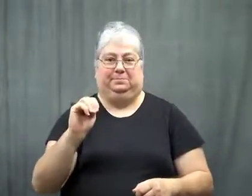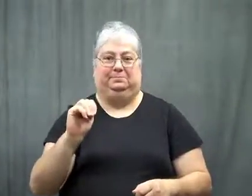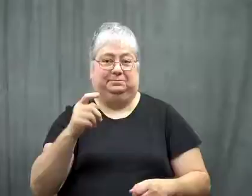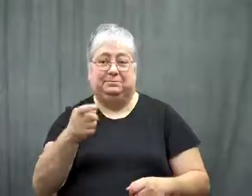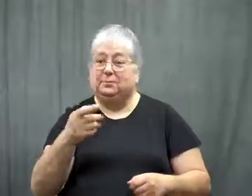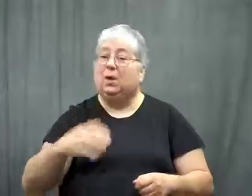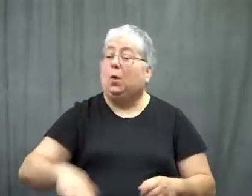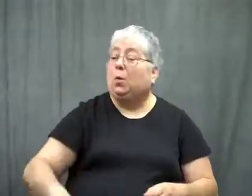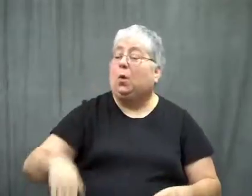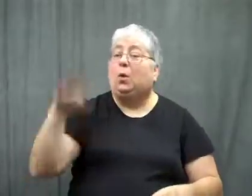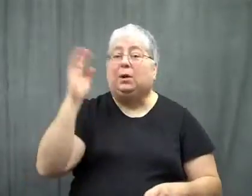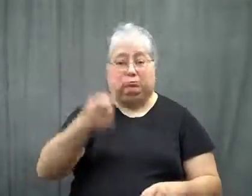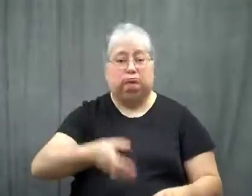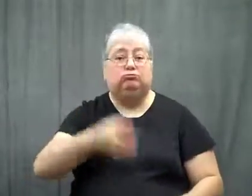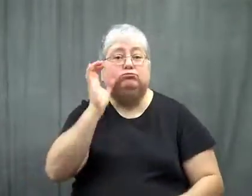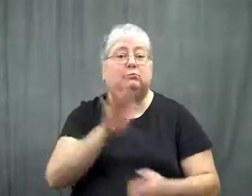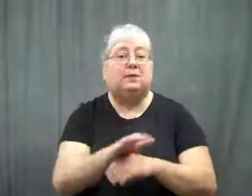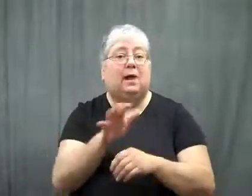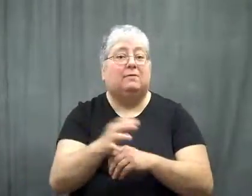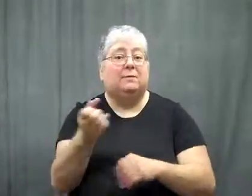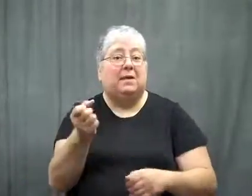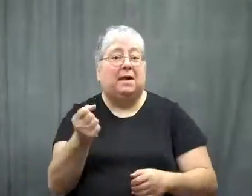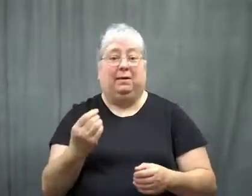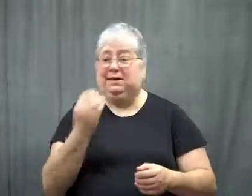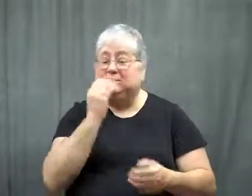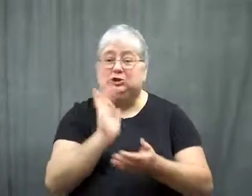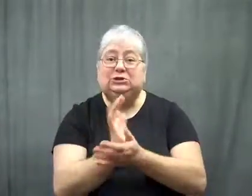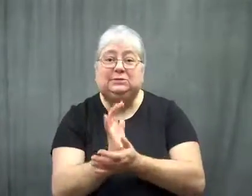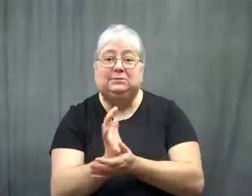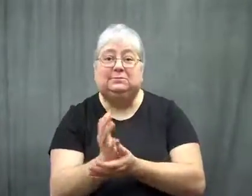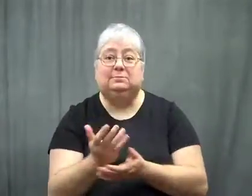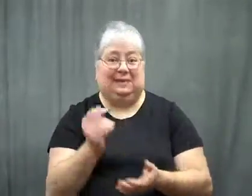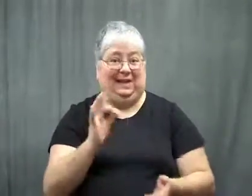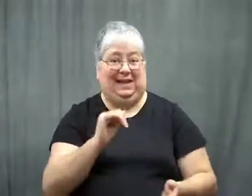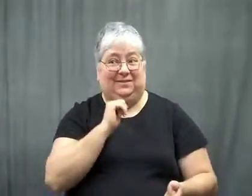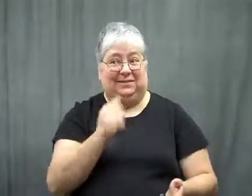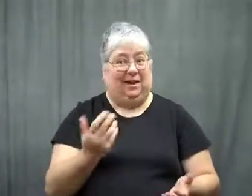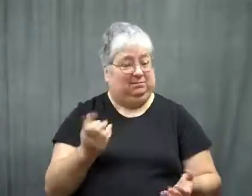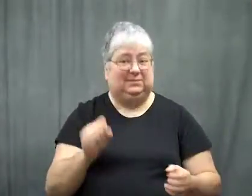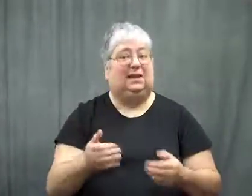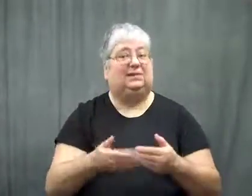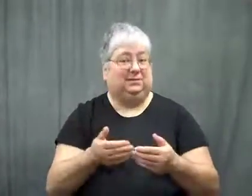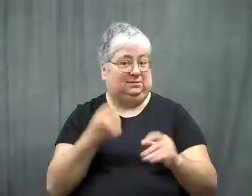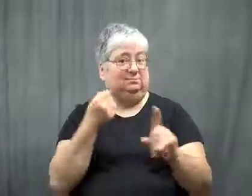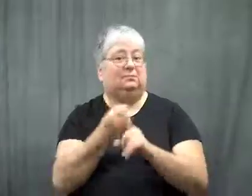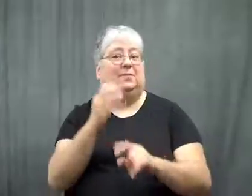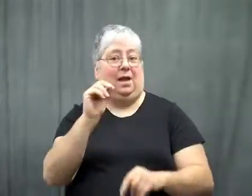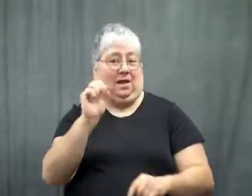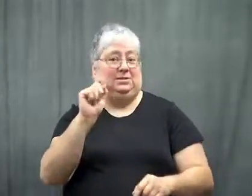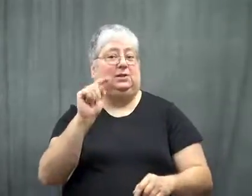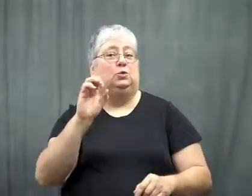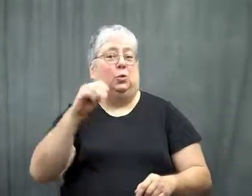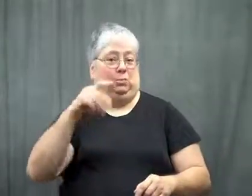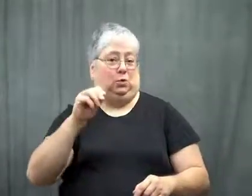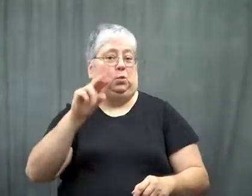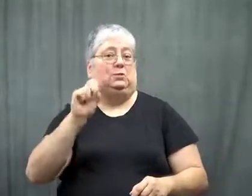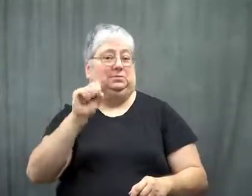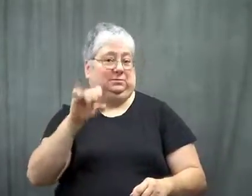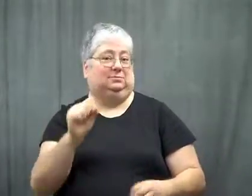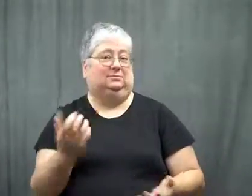Did you drink lots of milk and eat cheese while growing up? If not, you're at risk.